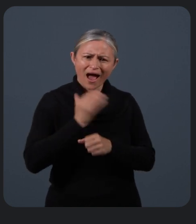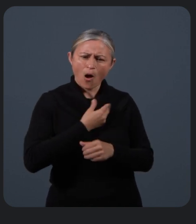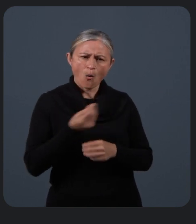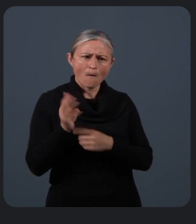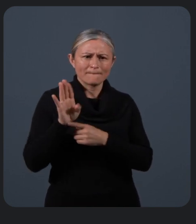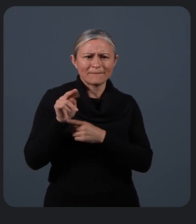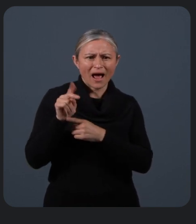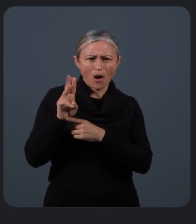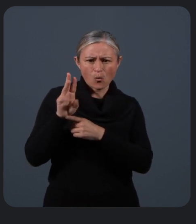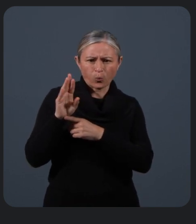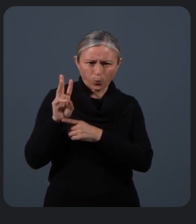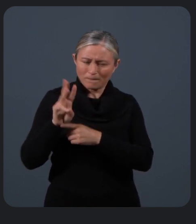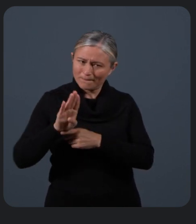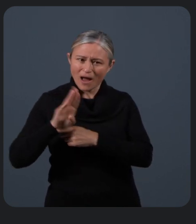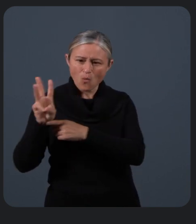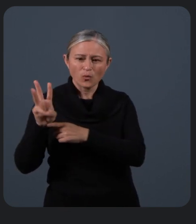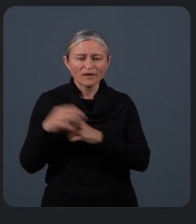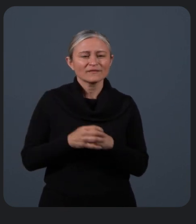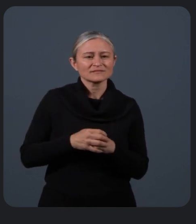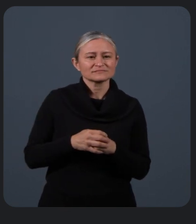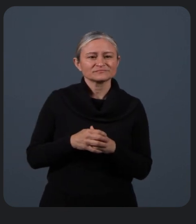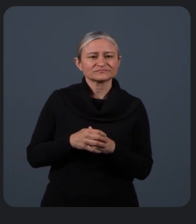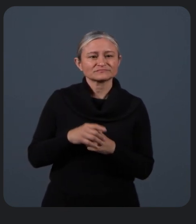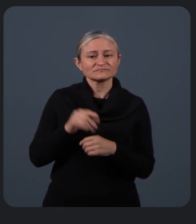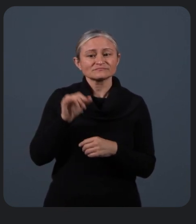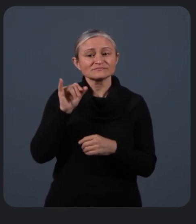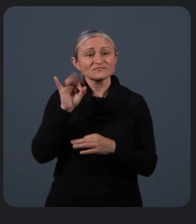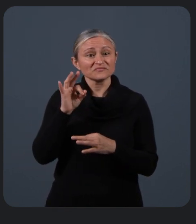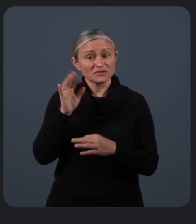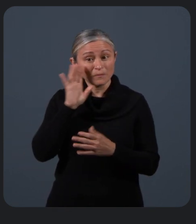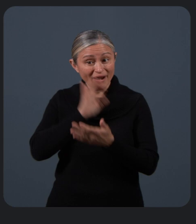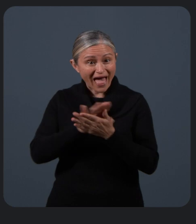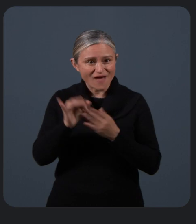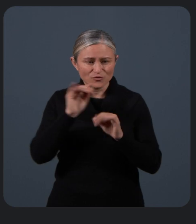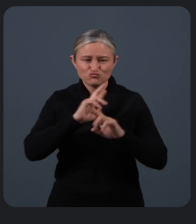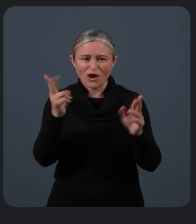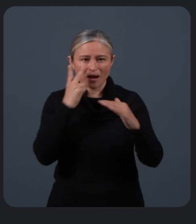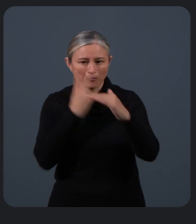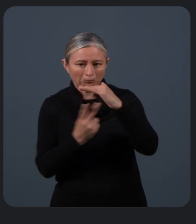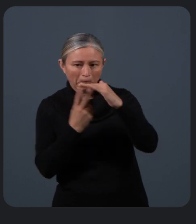Wouldn't it be nice if you can predict conditions before sending content to your users,